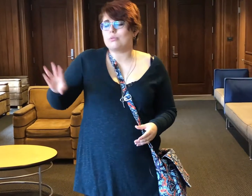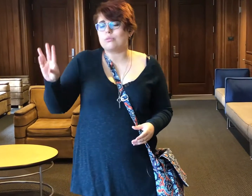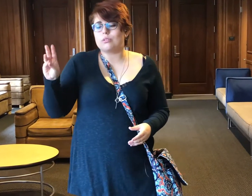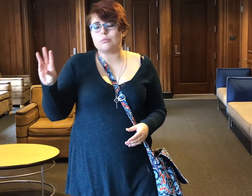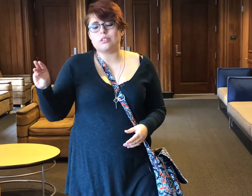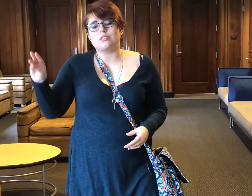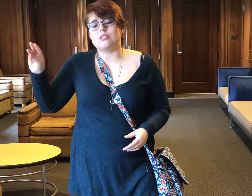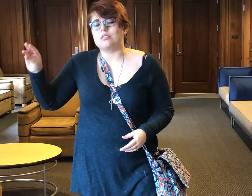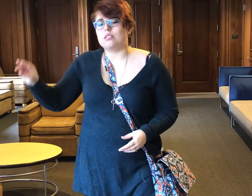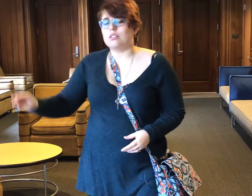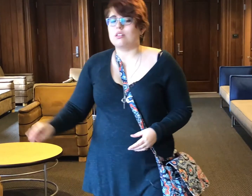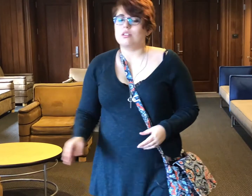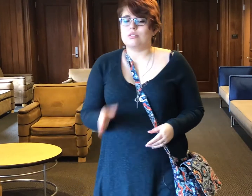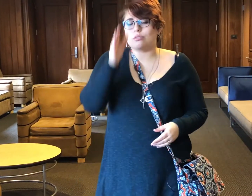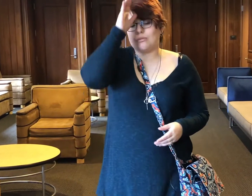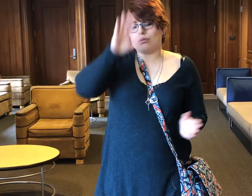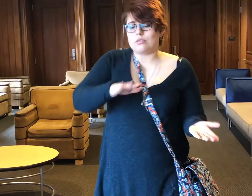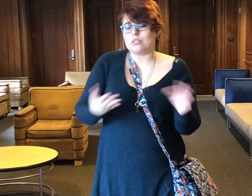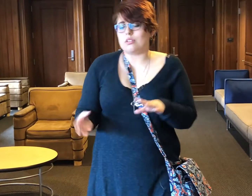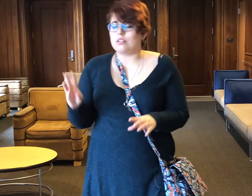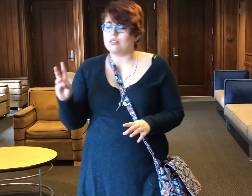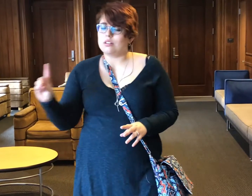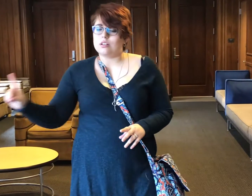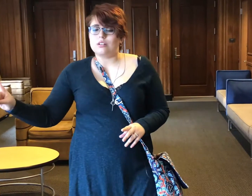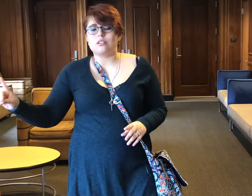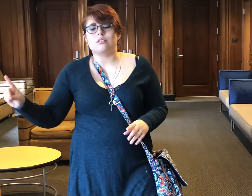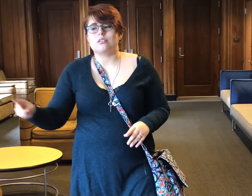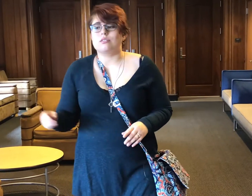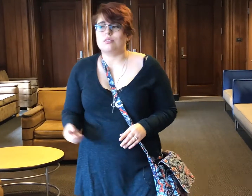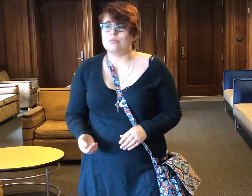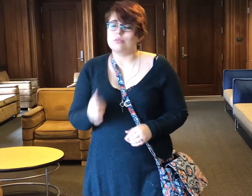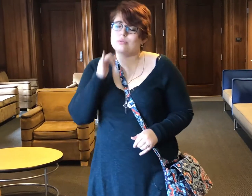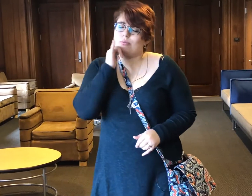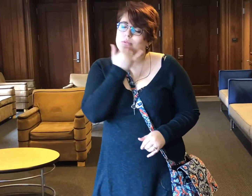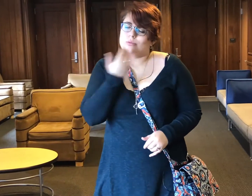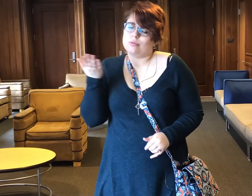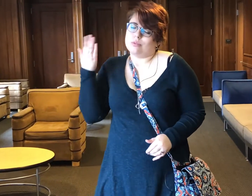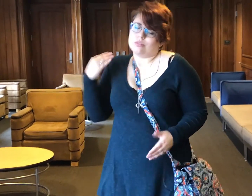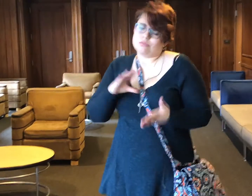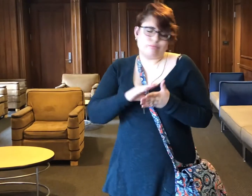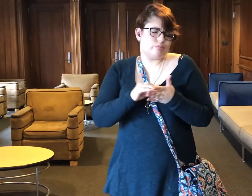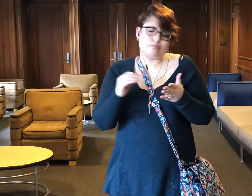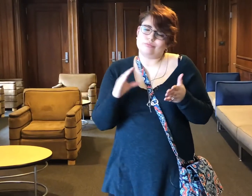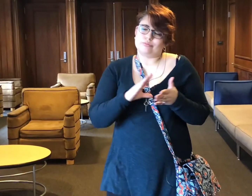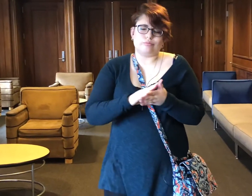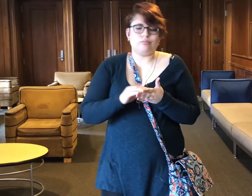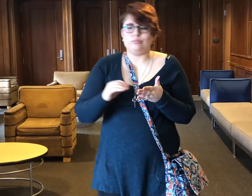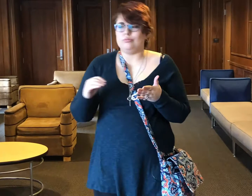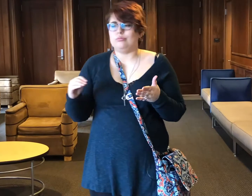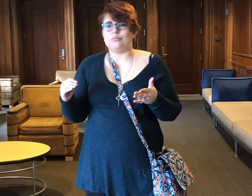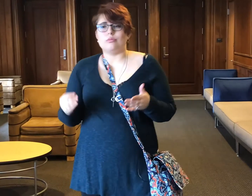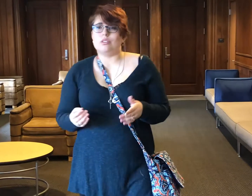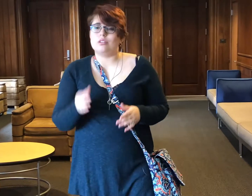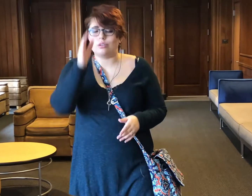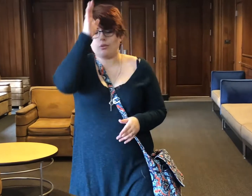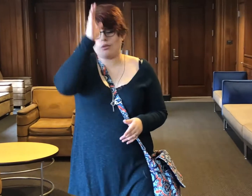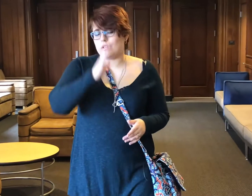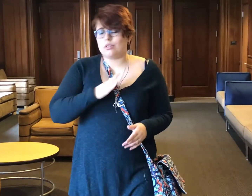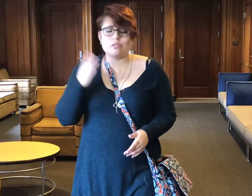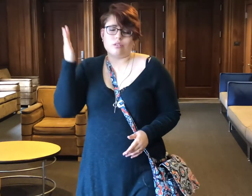Soon I'll be sixty years old, my daddy got sixty-one Remember life and then your life becomes a better one